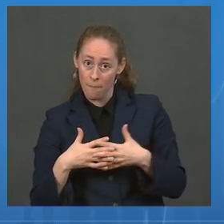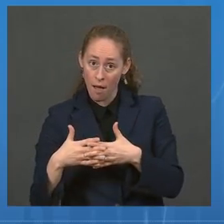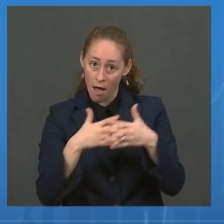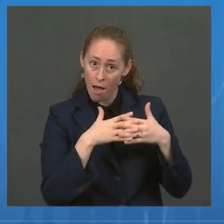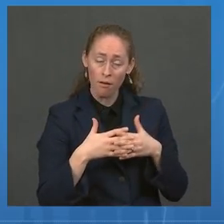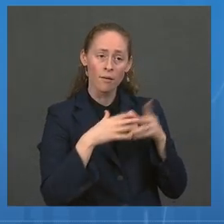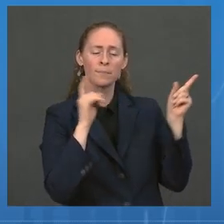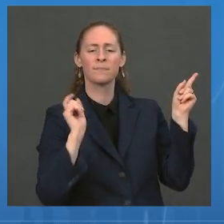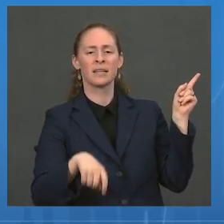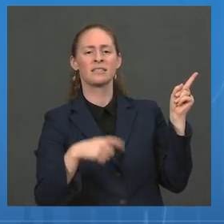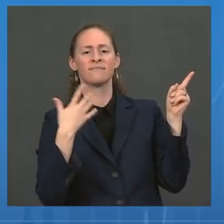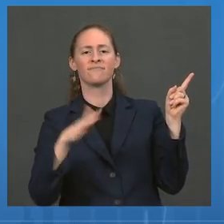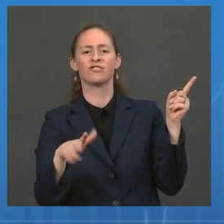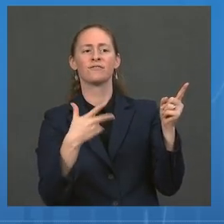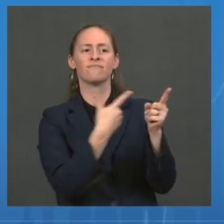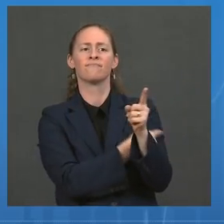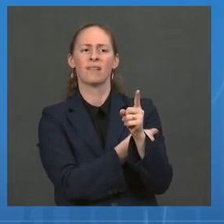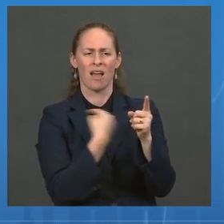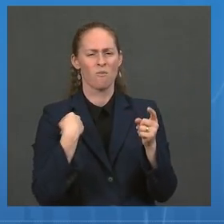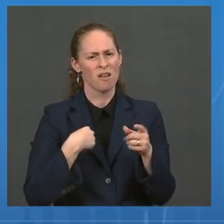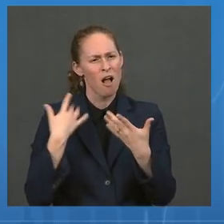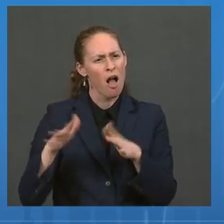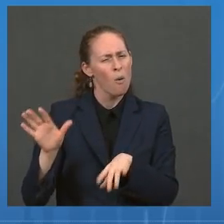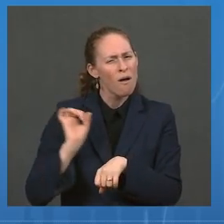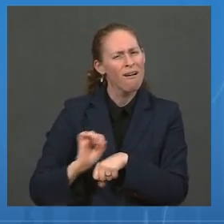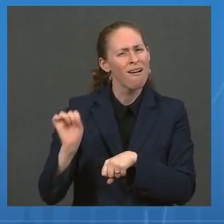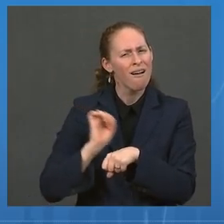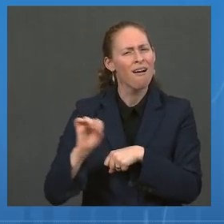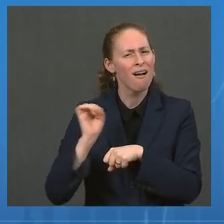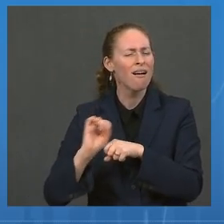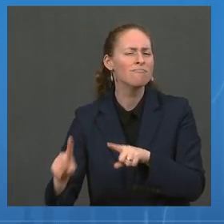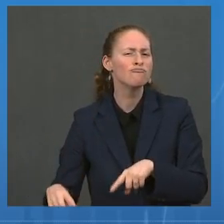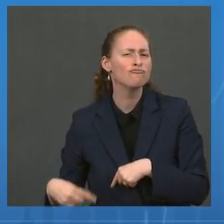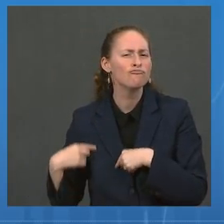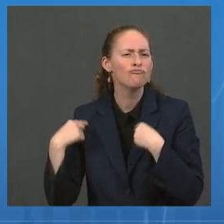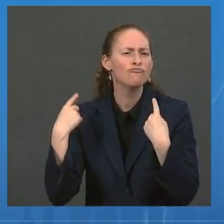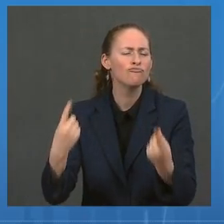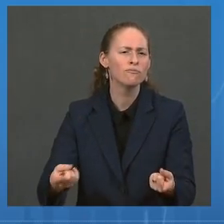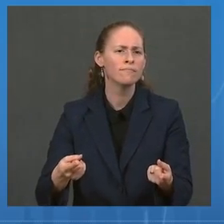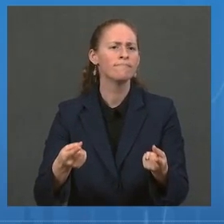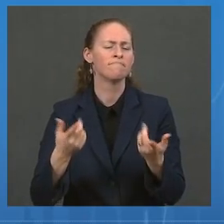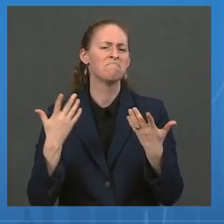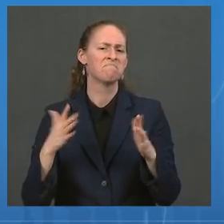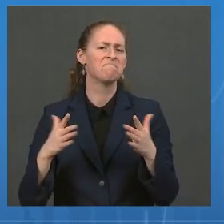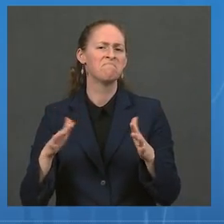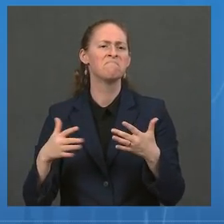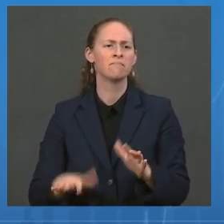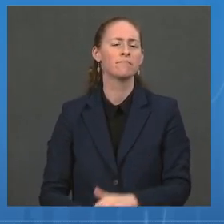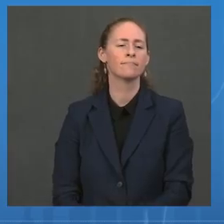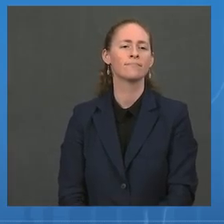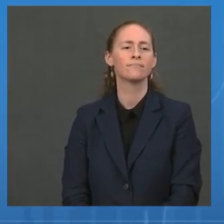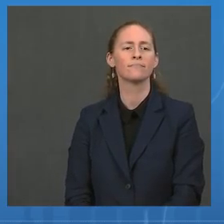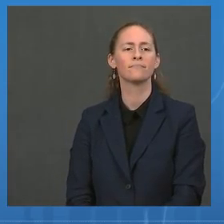So, there's been a lot of work. The vaccination requirements cover about 100 million Americans.